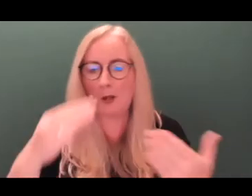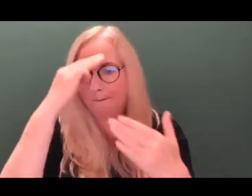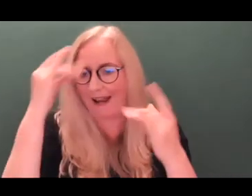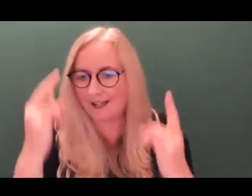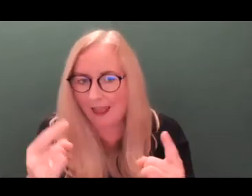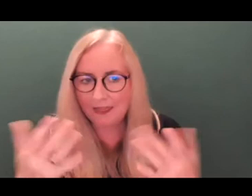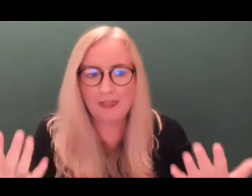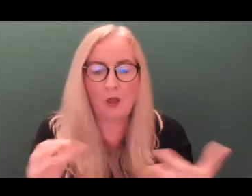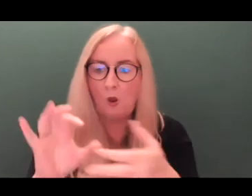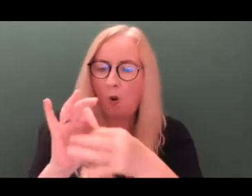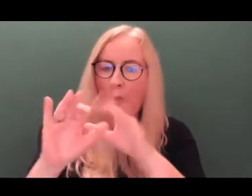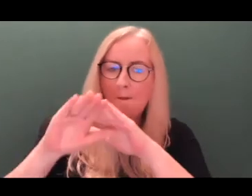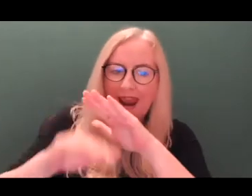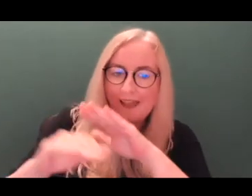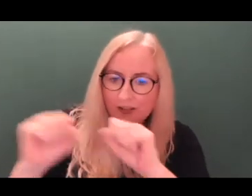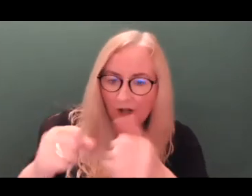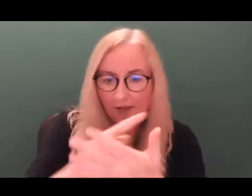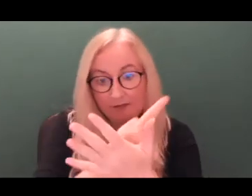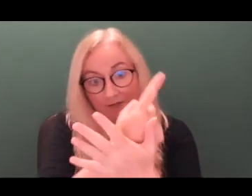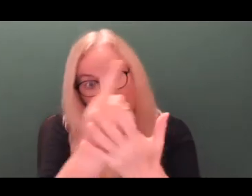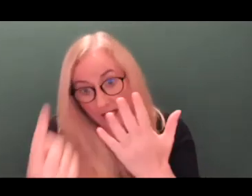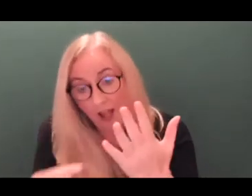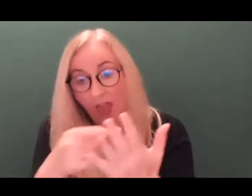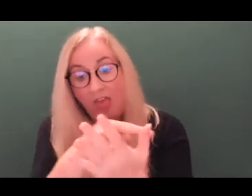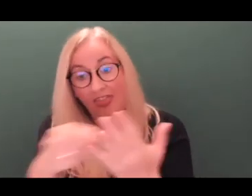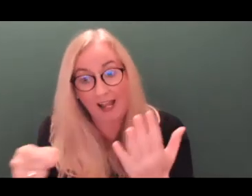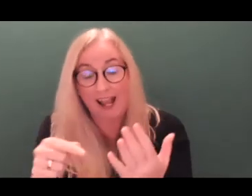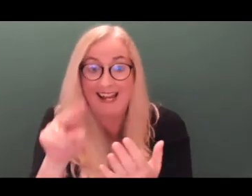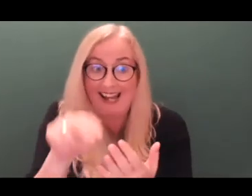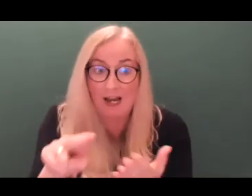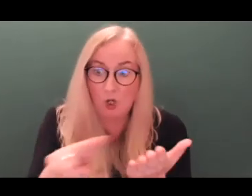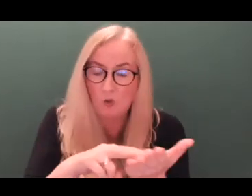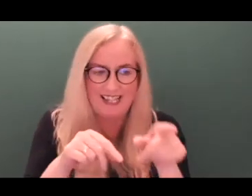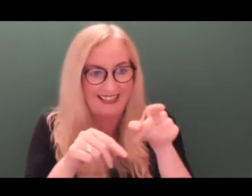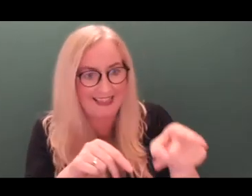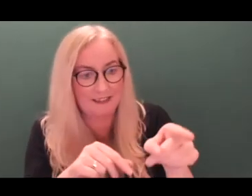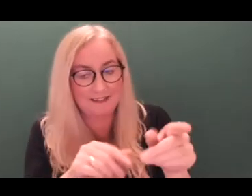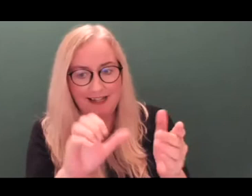homelessness services all of whom could avail of the provisions of the act but just because they're